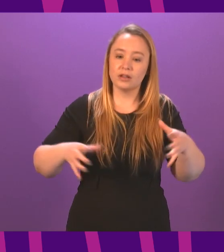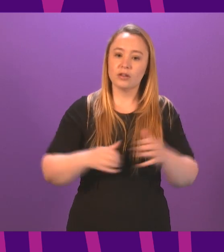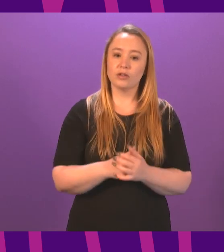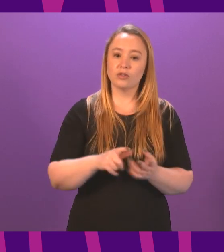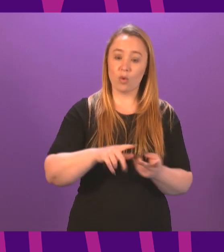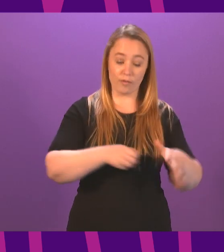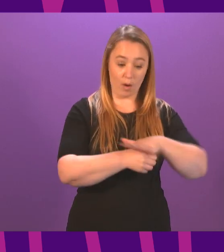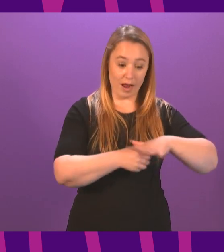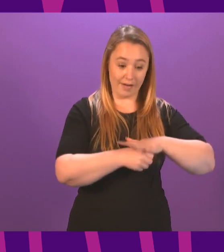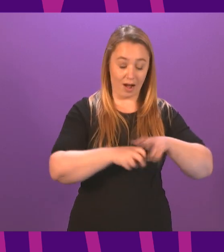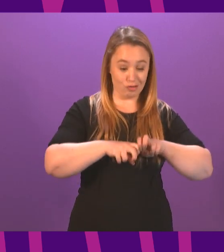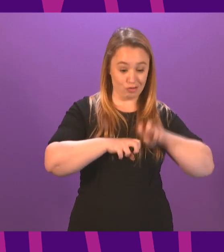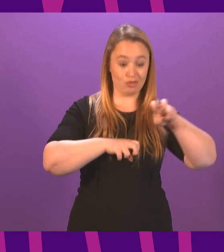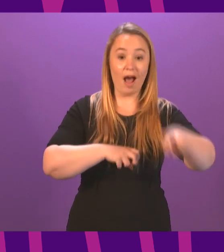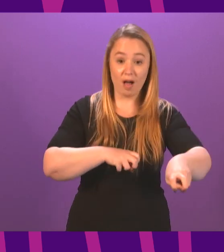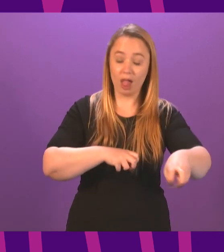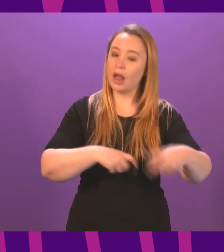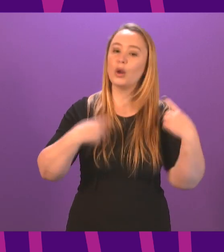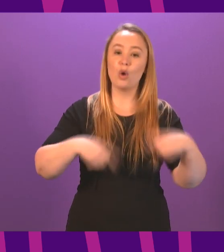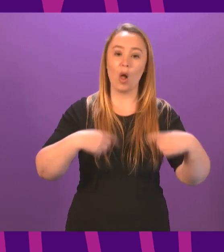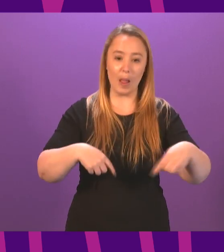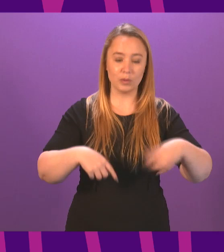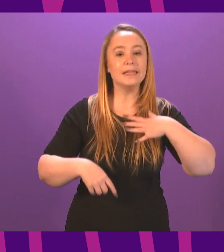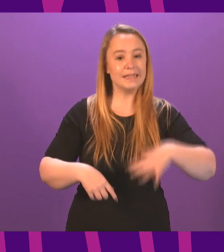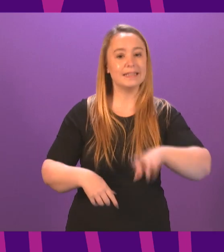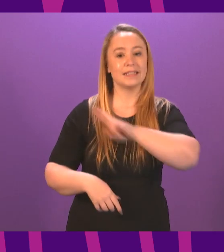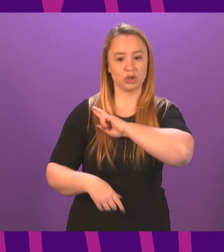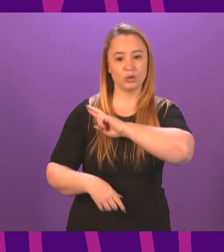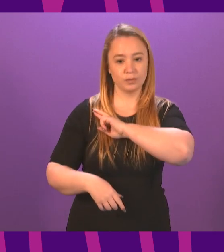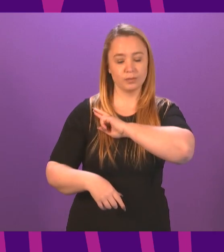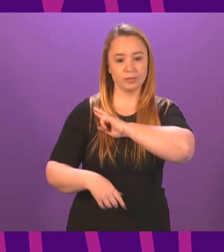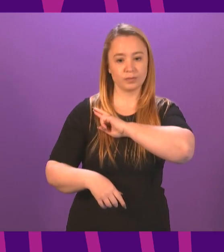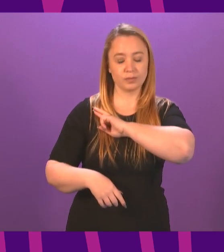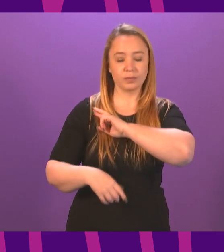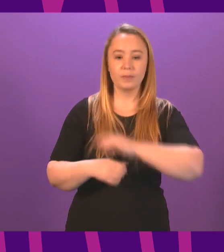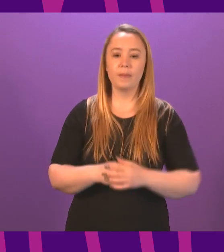“boundary without a reasonable excuse. That is designed to prevent the spread of infection” within the country